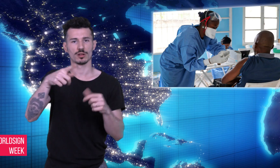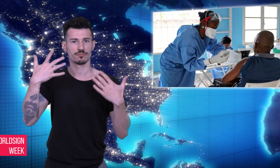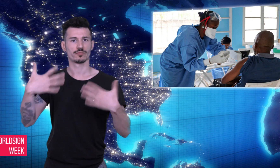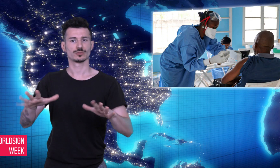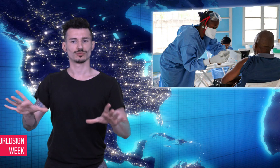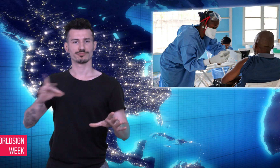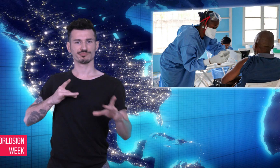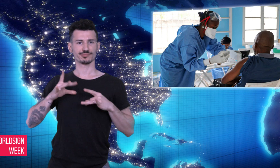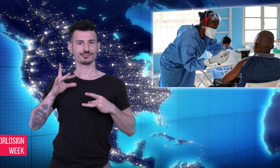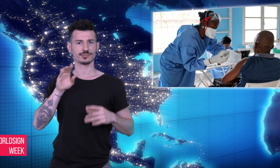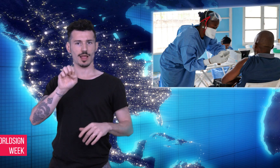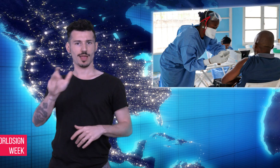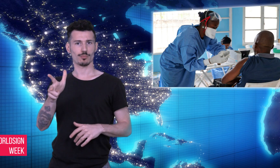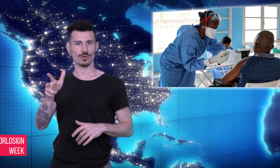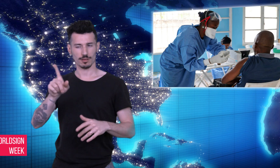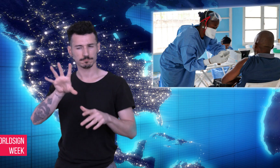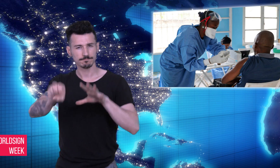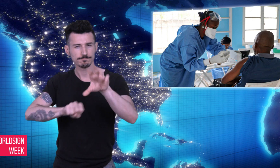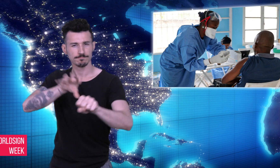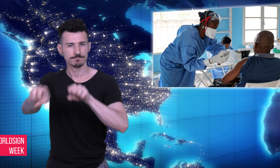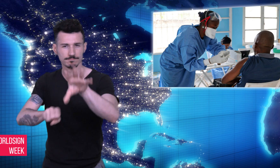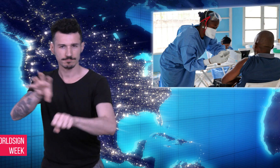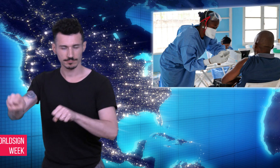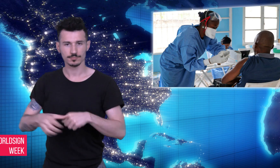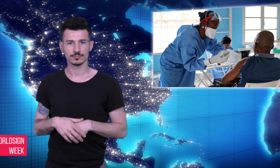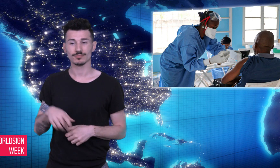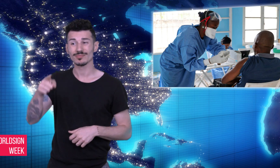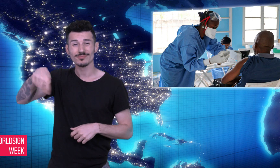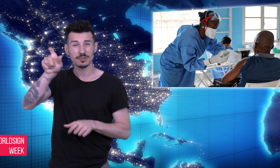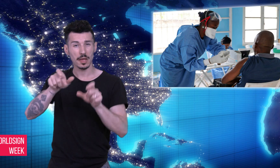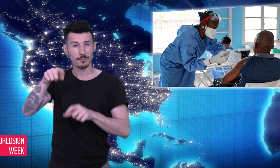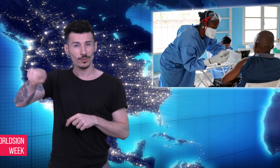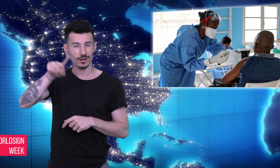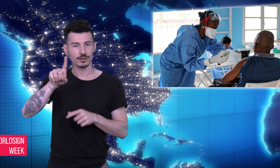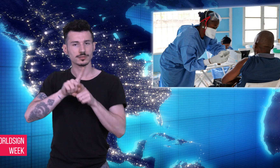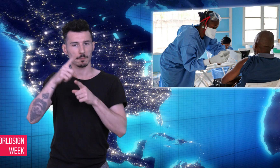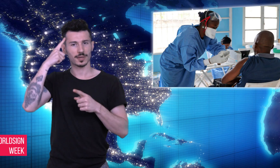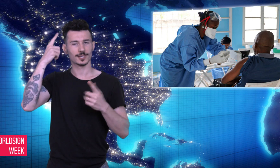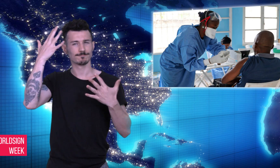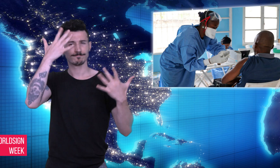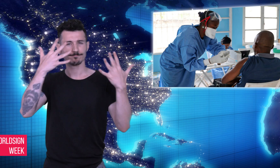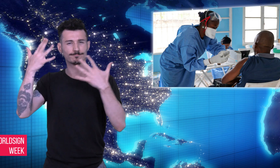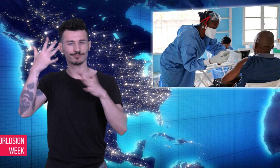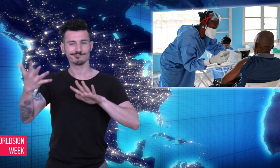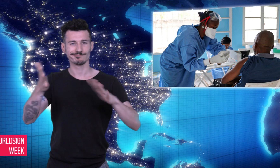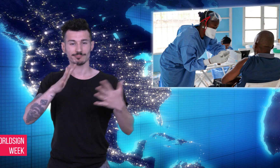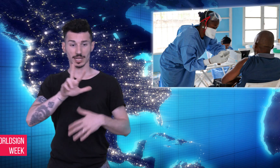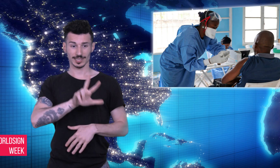with the virus. They predict the